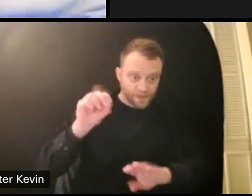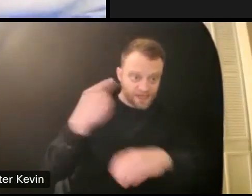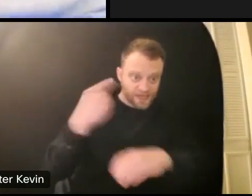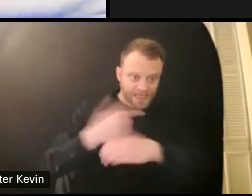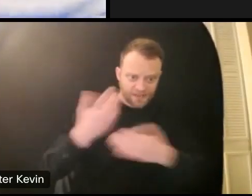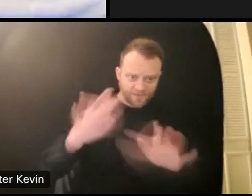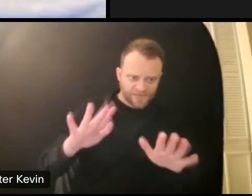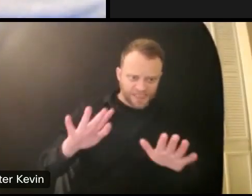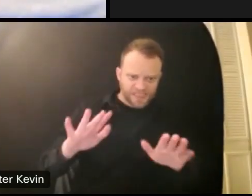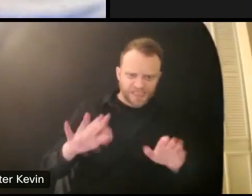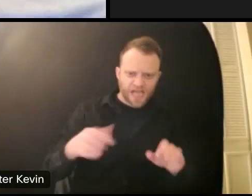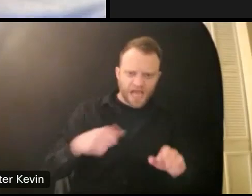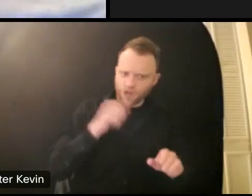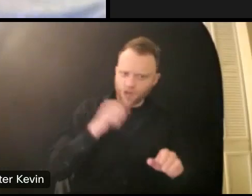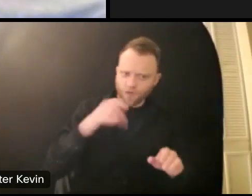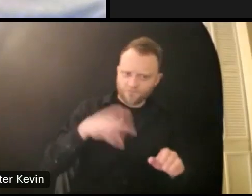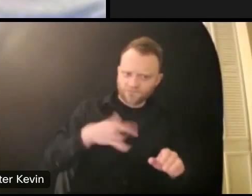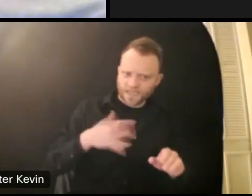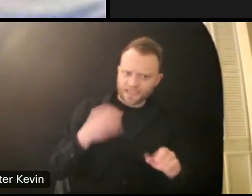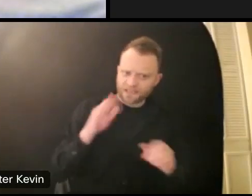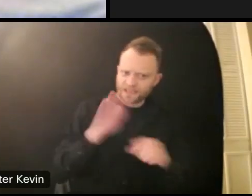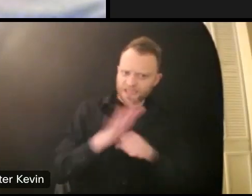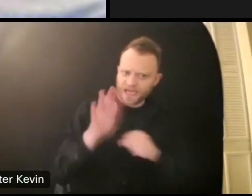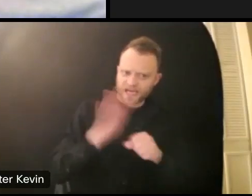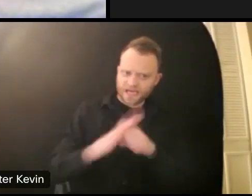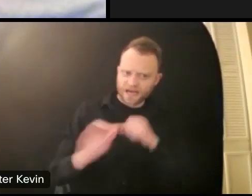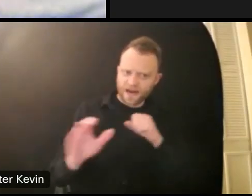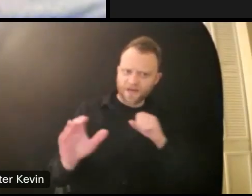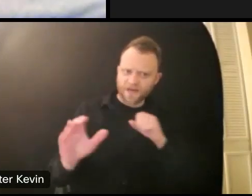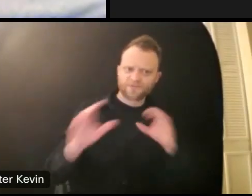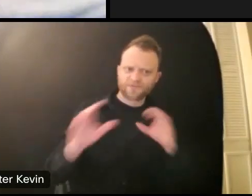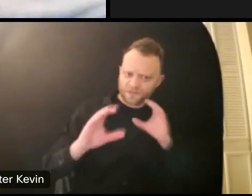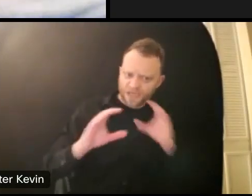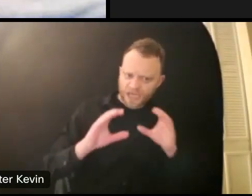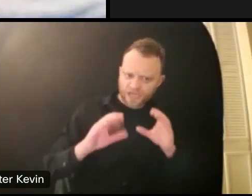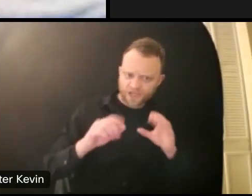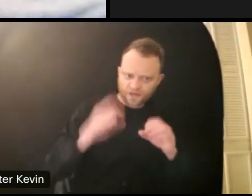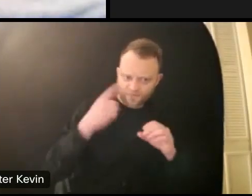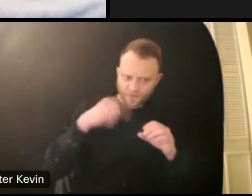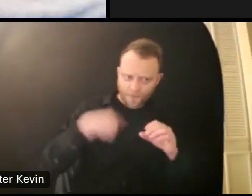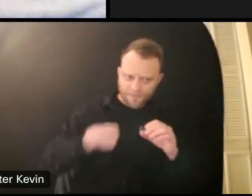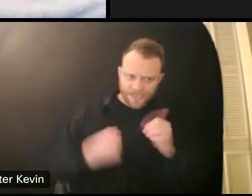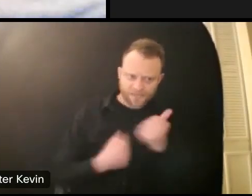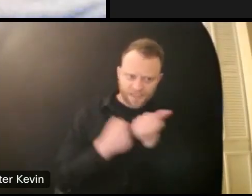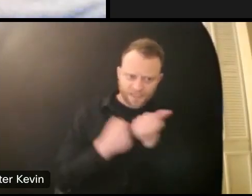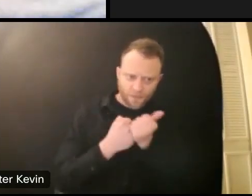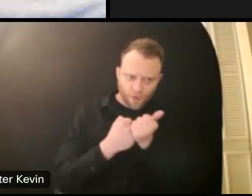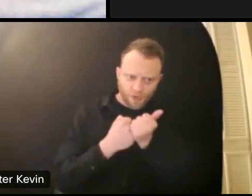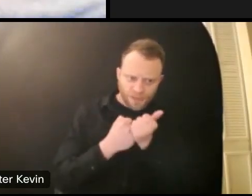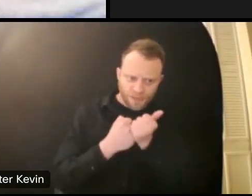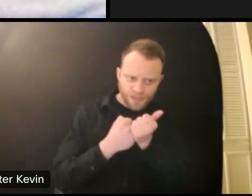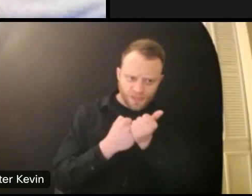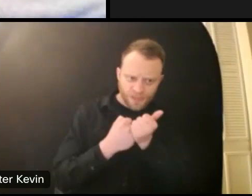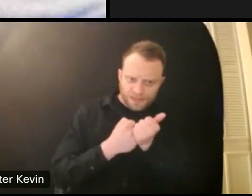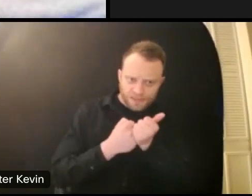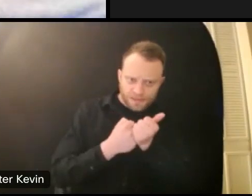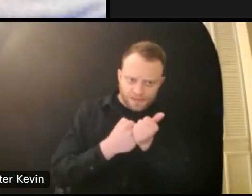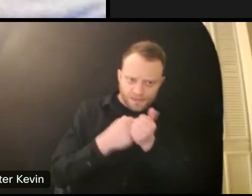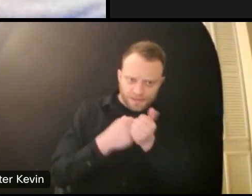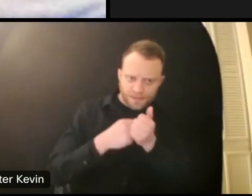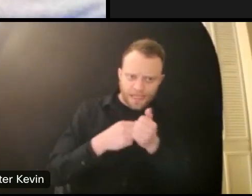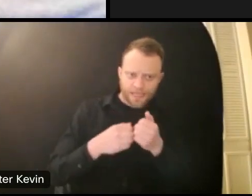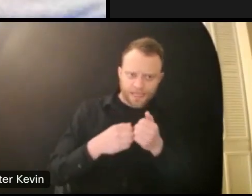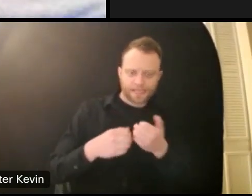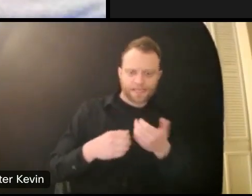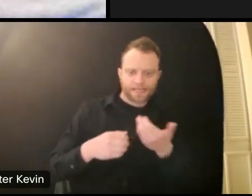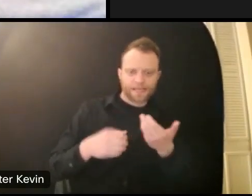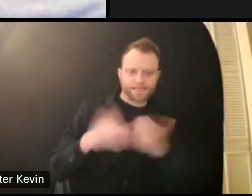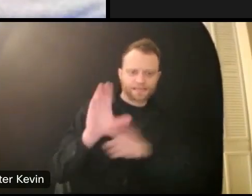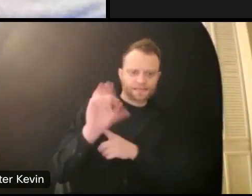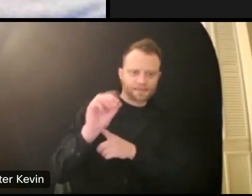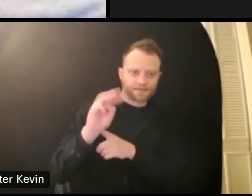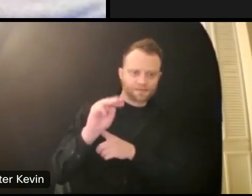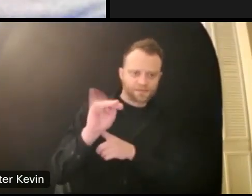with me to continue as a new Commissioner. So I'm hopeful that there is a bit more detailed